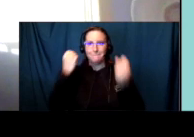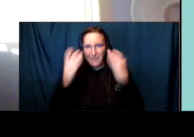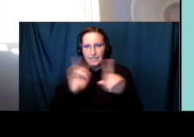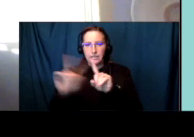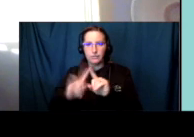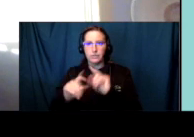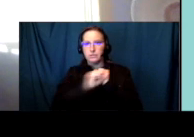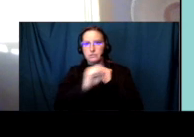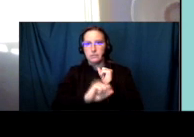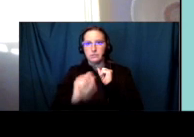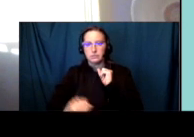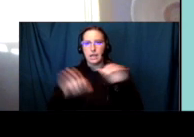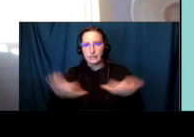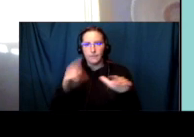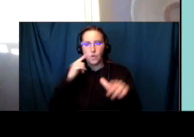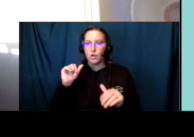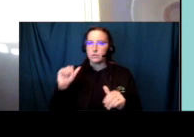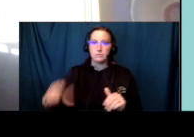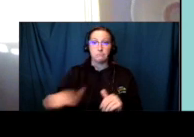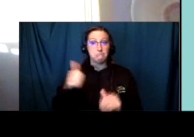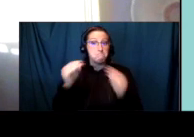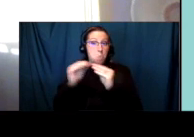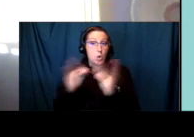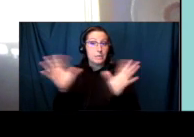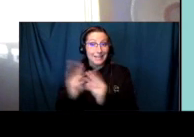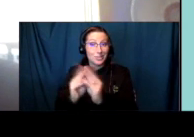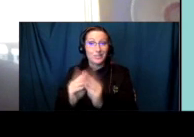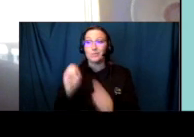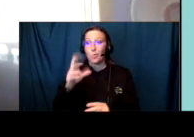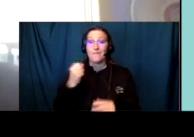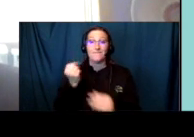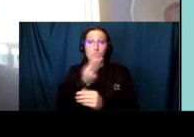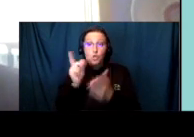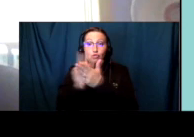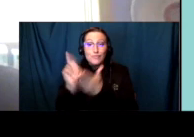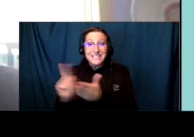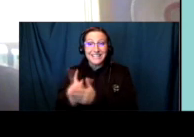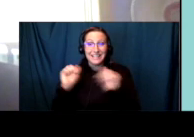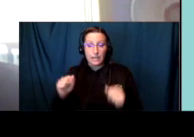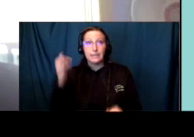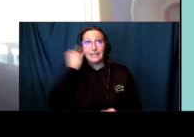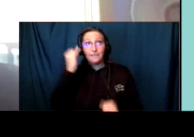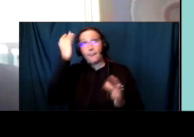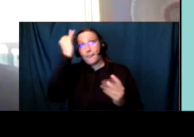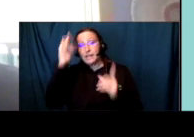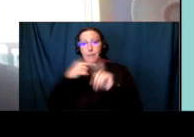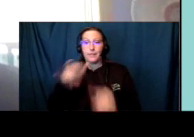activity for another few sessions, even another couple weeks if you can think about it. So you might have